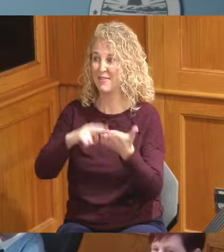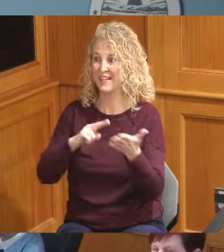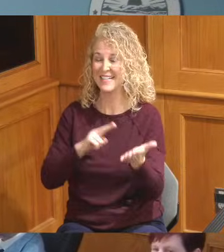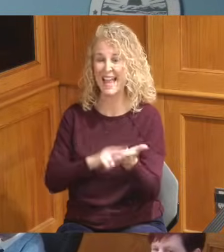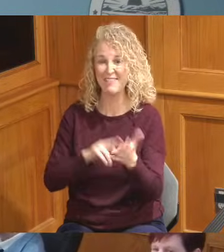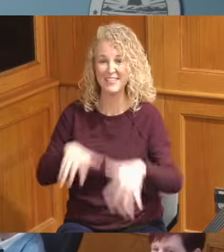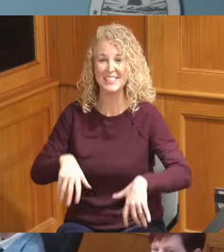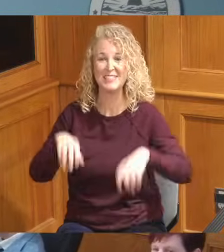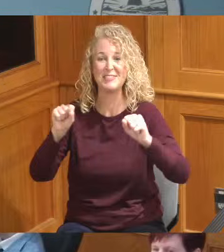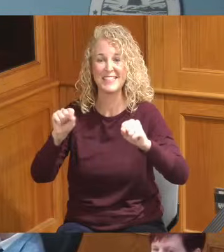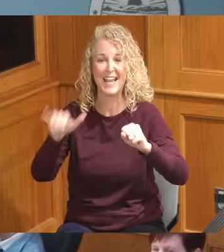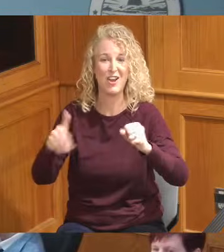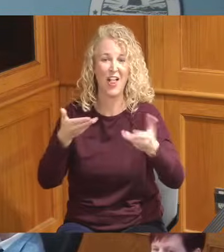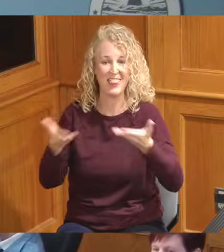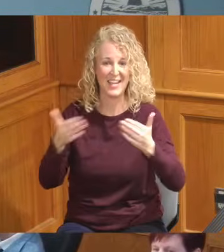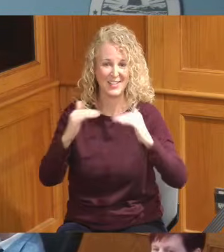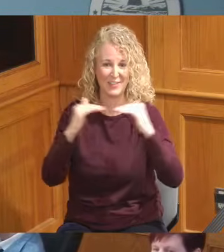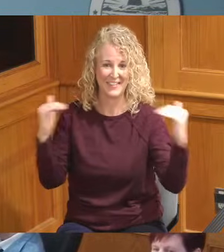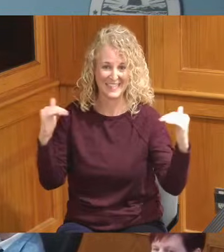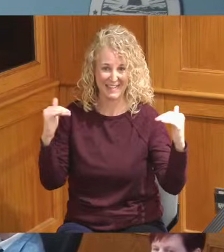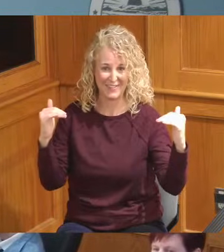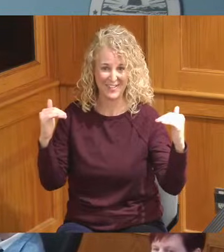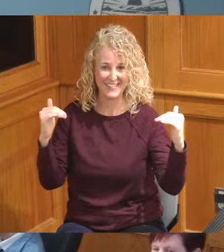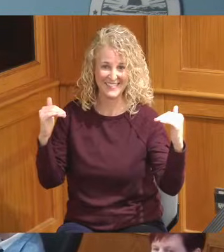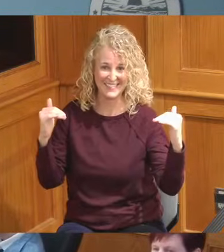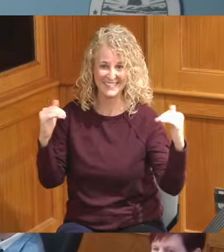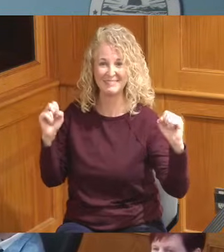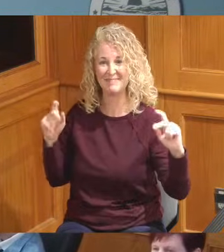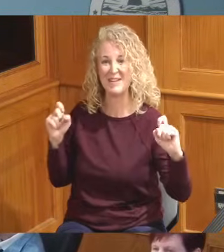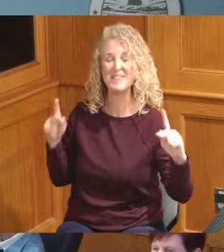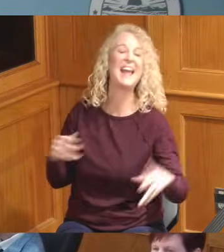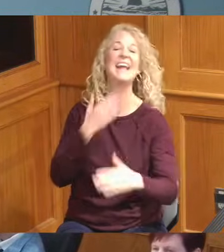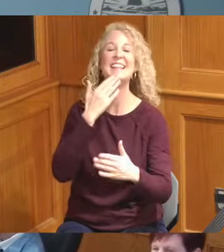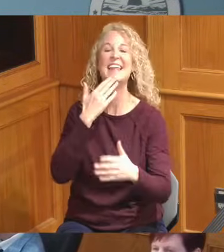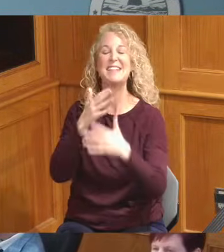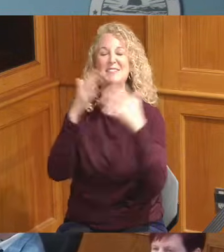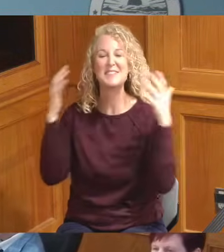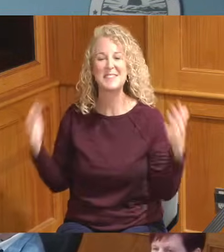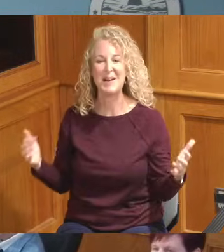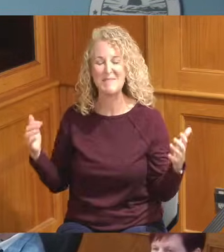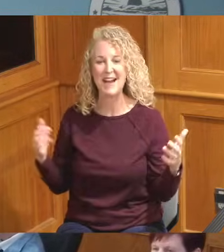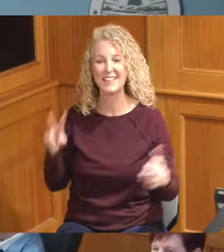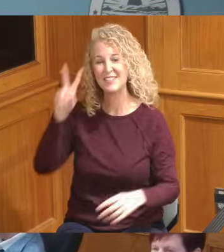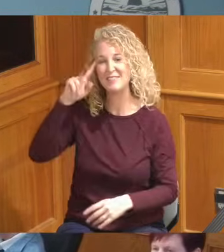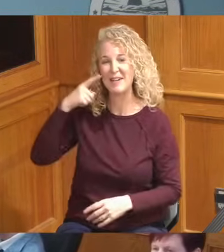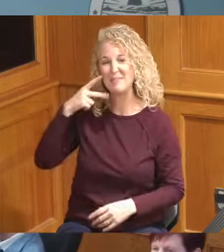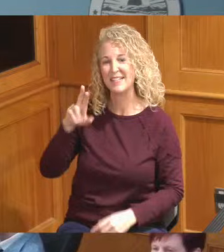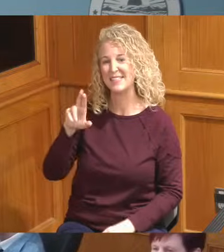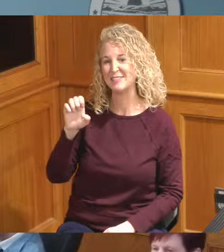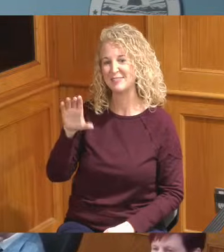on that service level. Okay. Thank you so much. Vice President Reece, you had a question. Yeah,